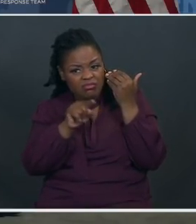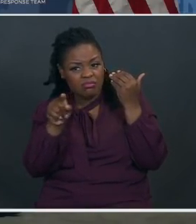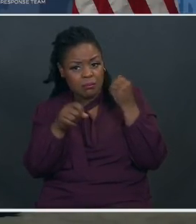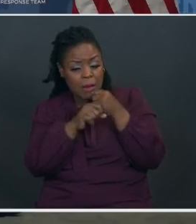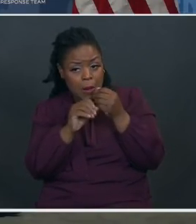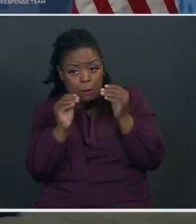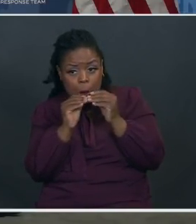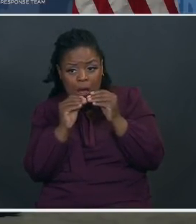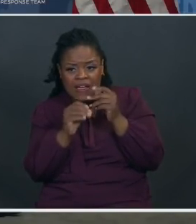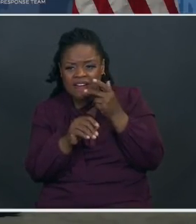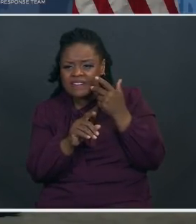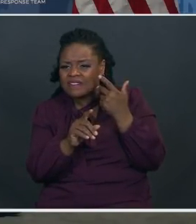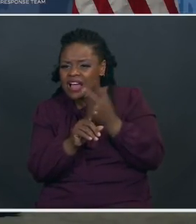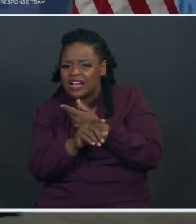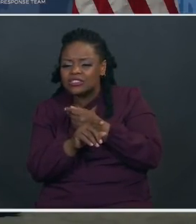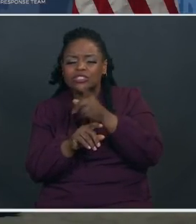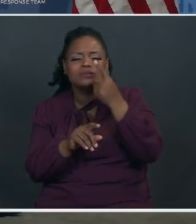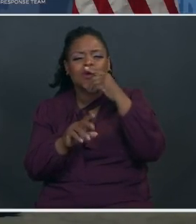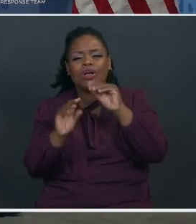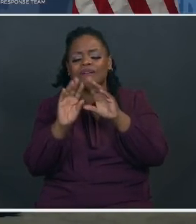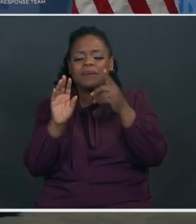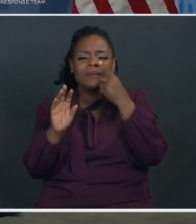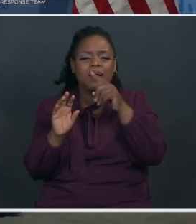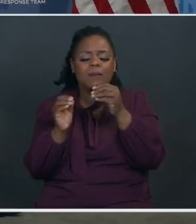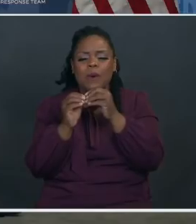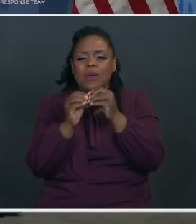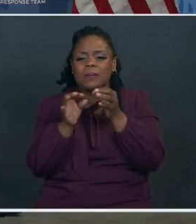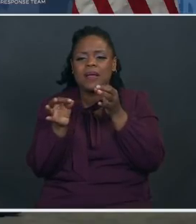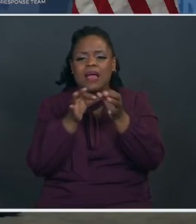Can you clarify what the sudden change was to be able to get to this point?